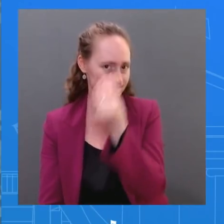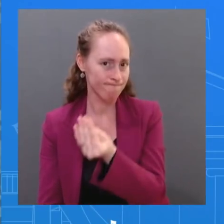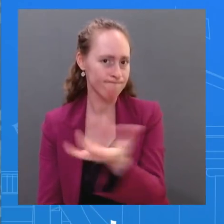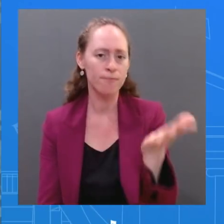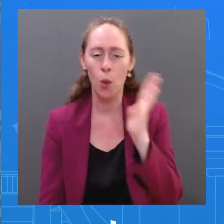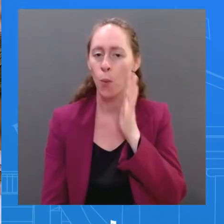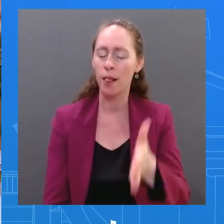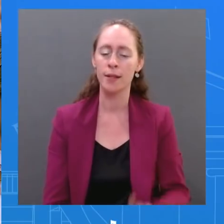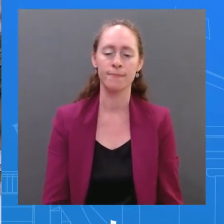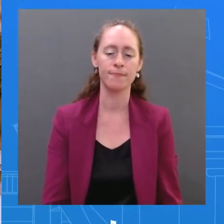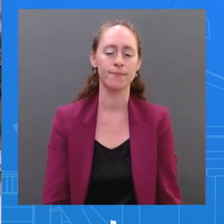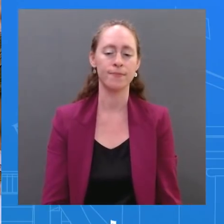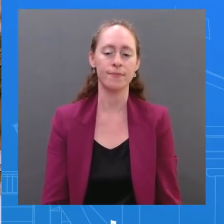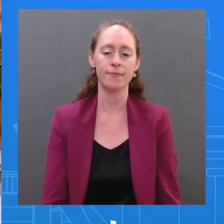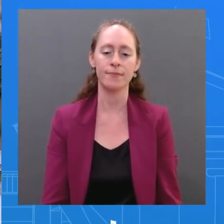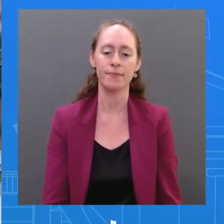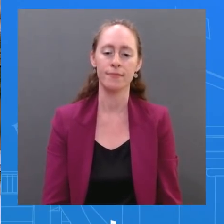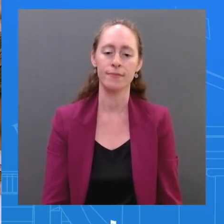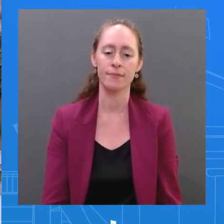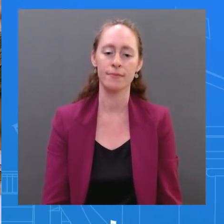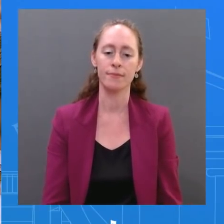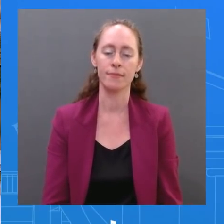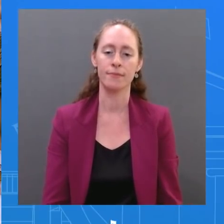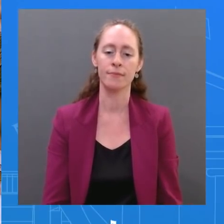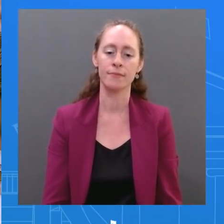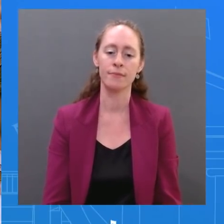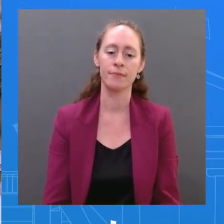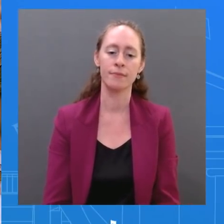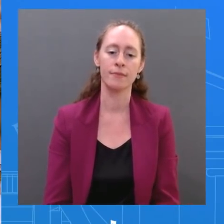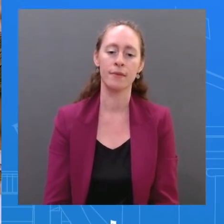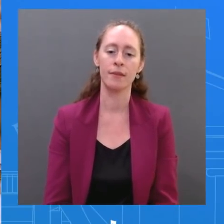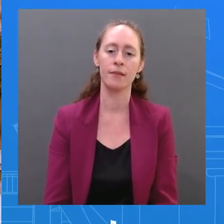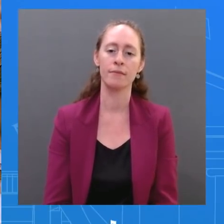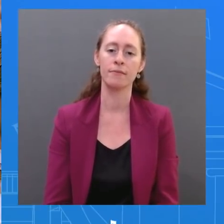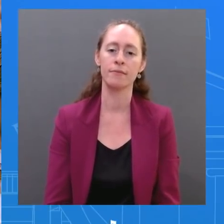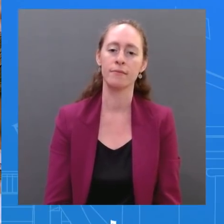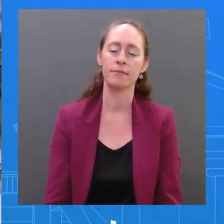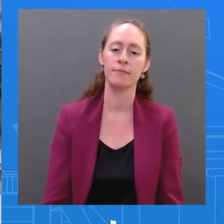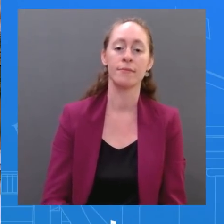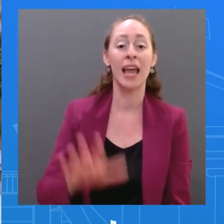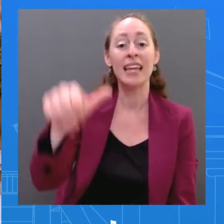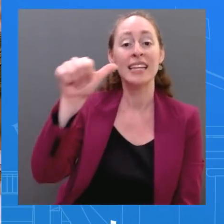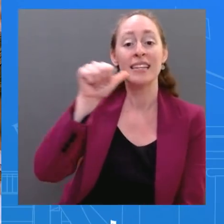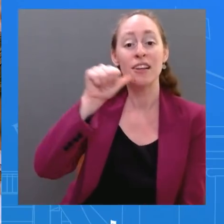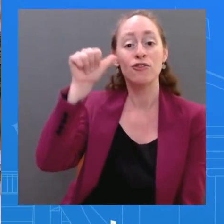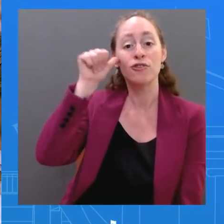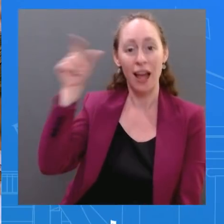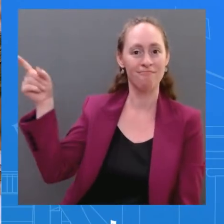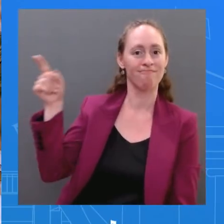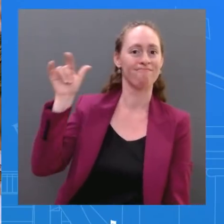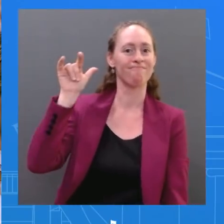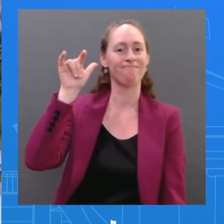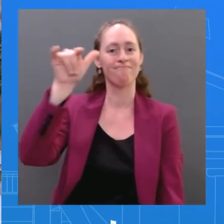The Press: And yesterday, he -- in his remarks in Ohio, it sounded like a midterm message. Ms. Jean-Pierre: The Press: You know, just a little bit.